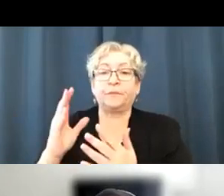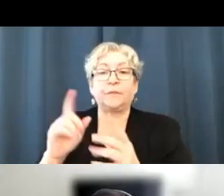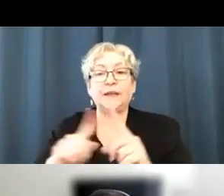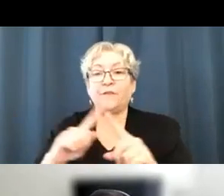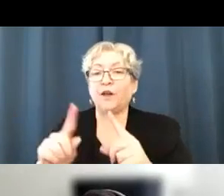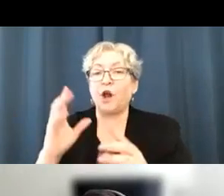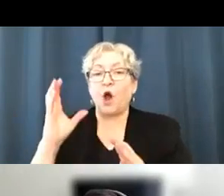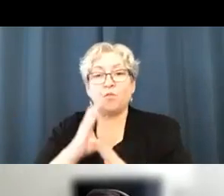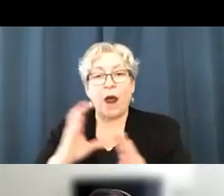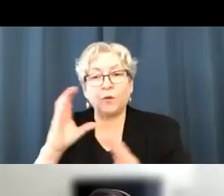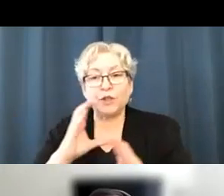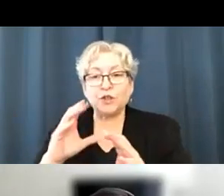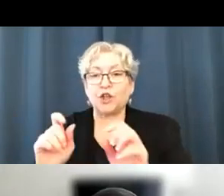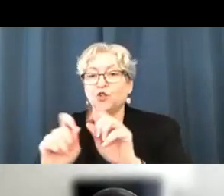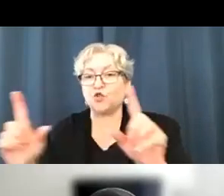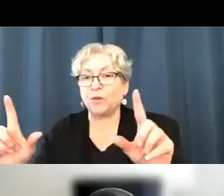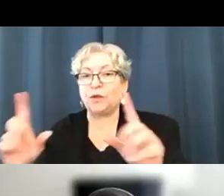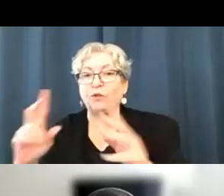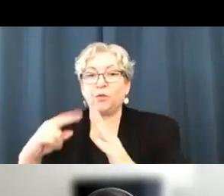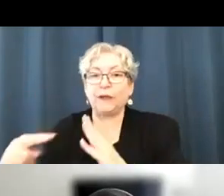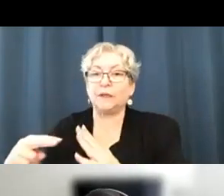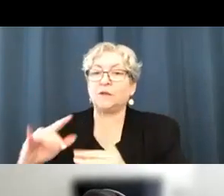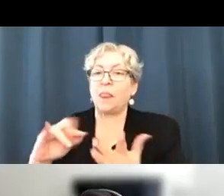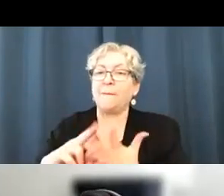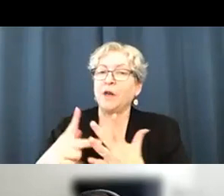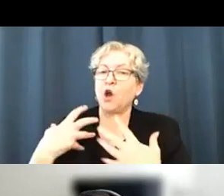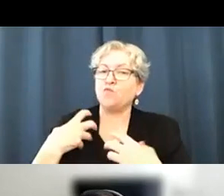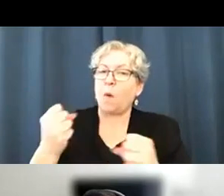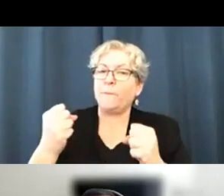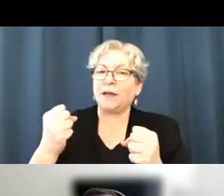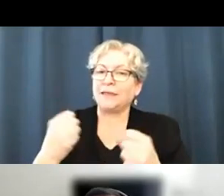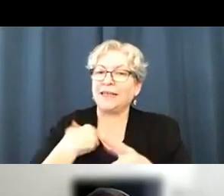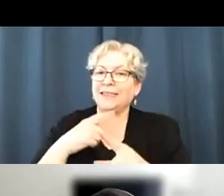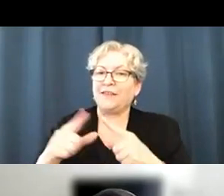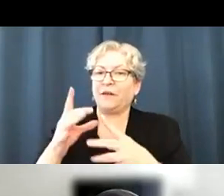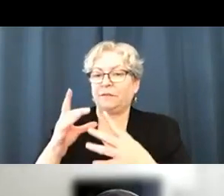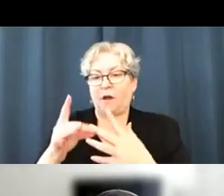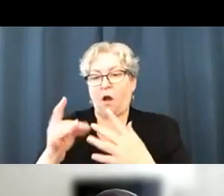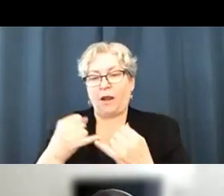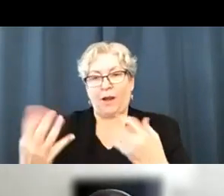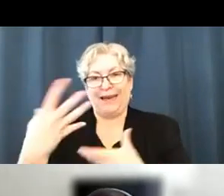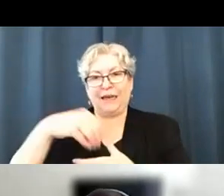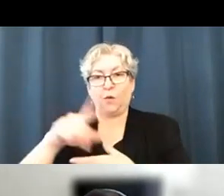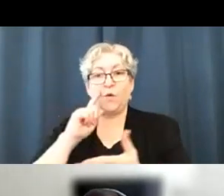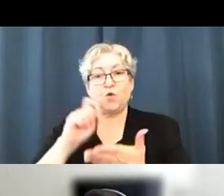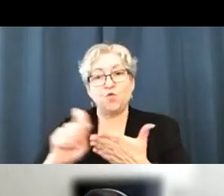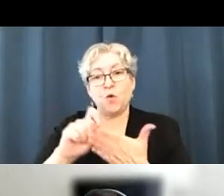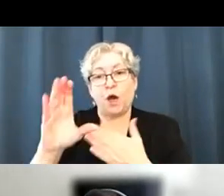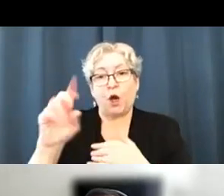So, robust has several guidelines within it to make sure that when you do write code or you create something,